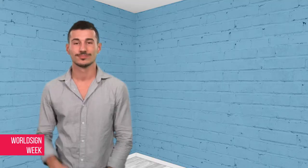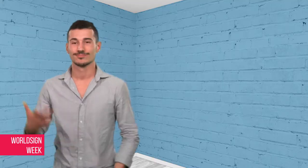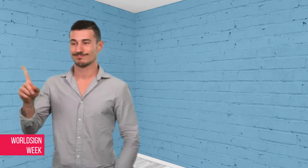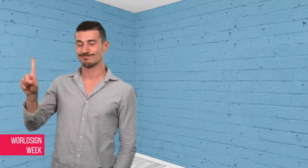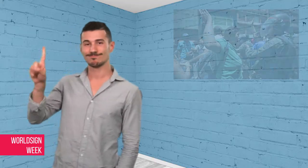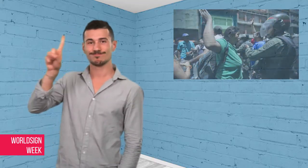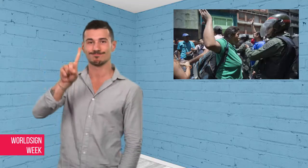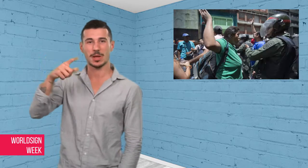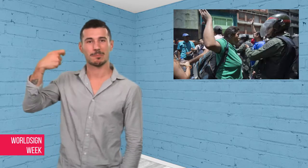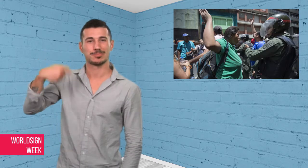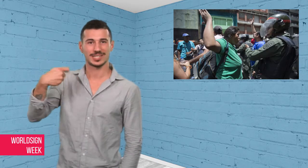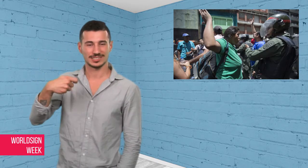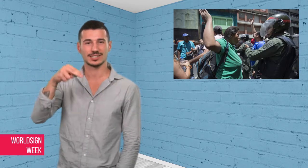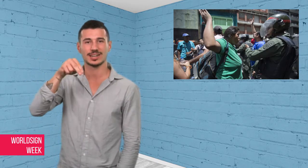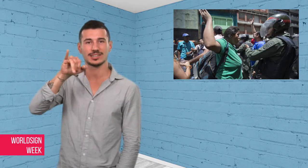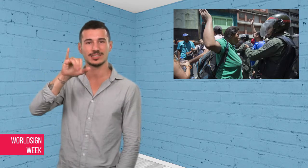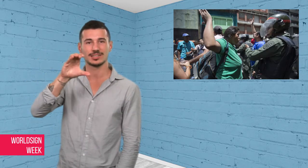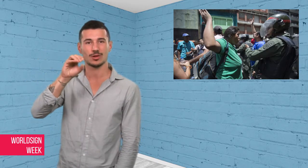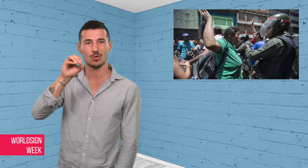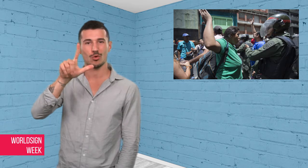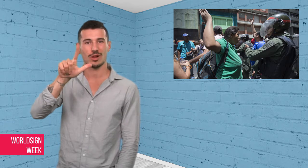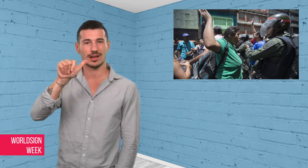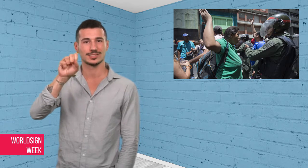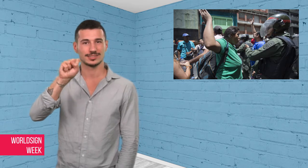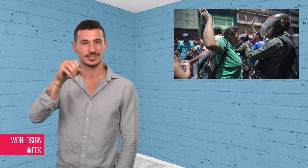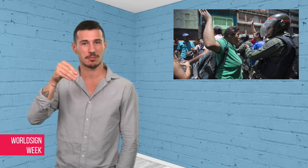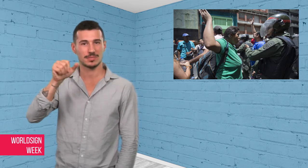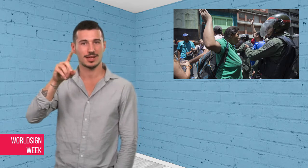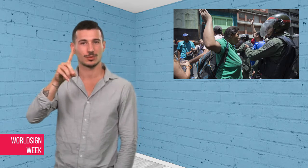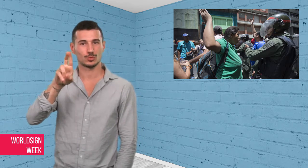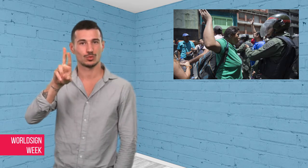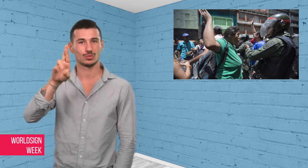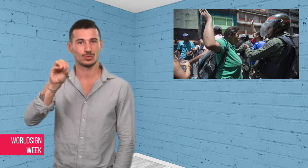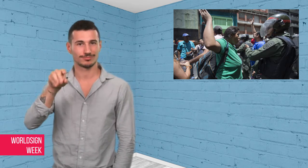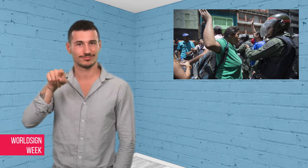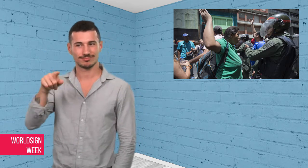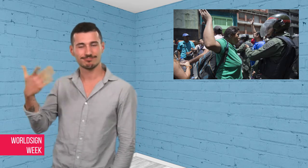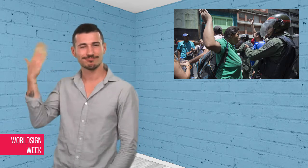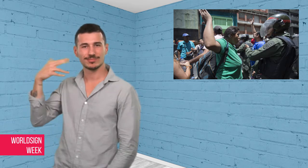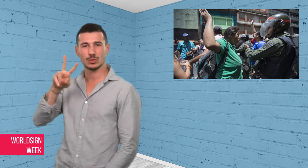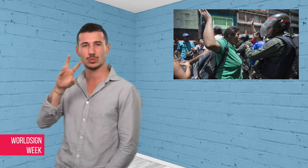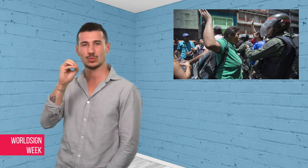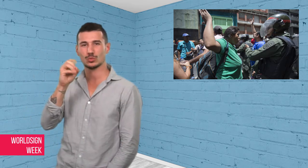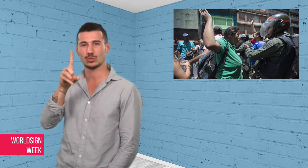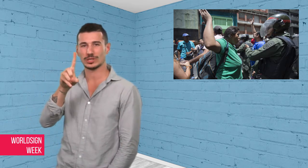Under President Nicolas Maduro’s rule since 2013, crime,